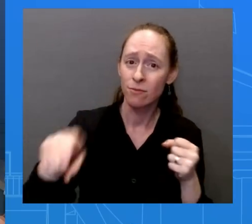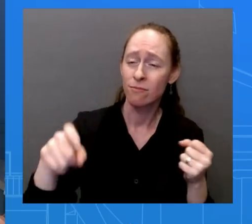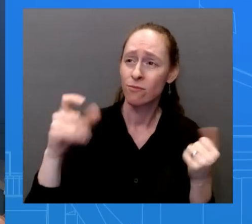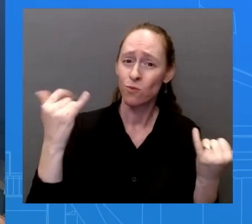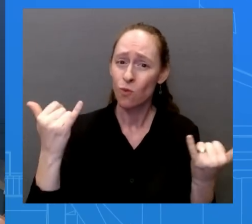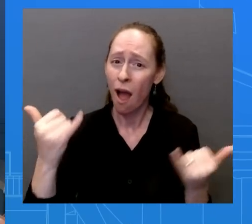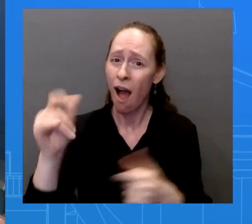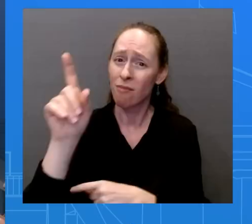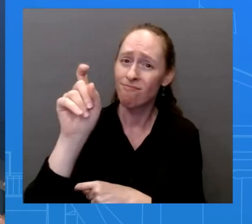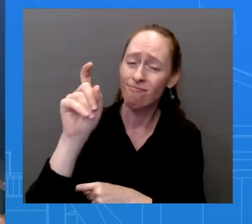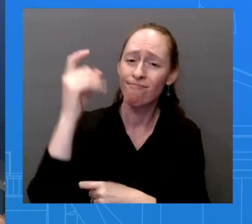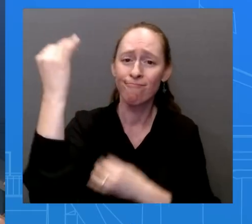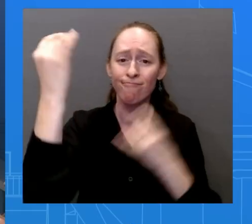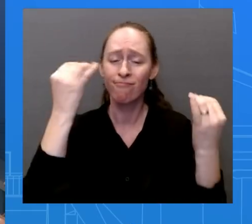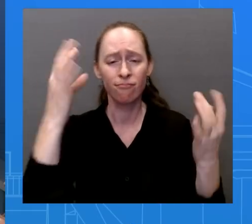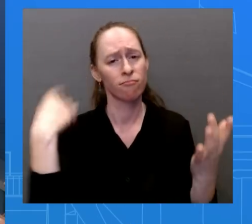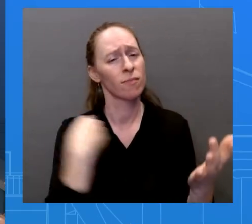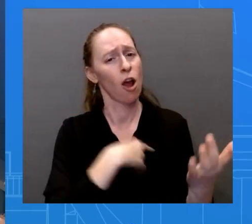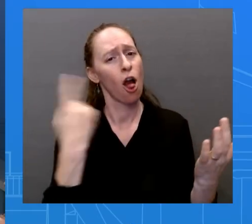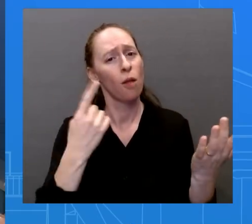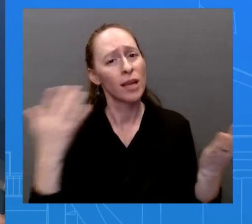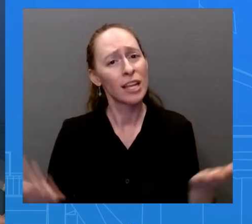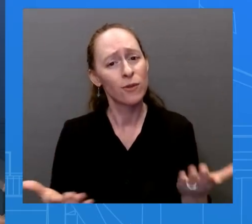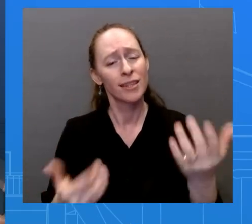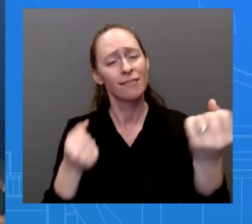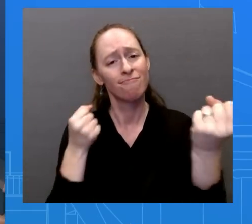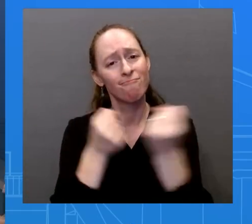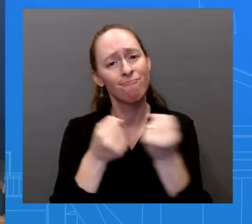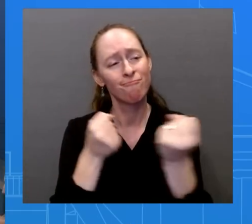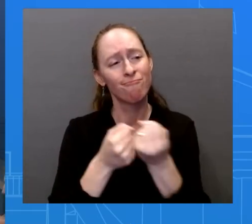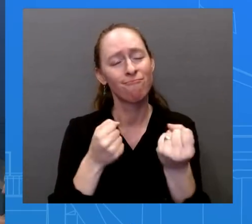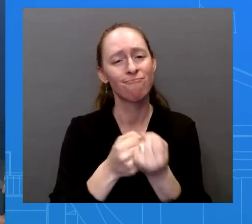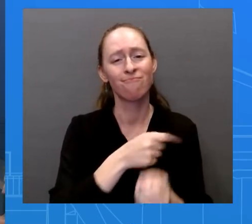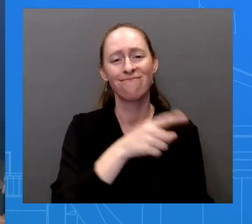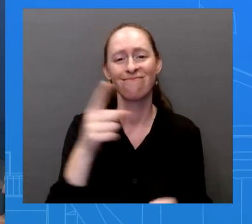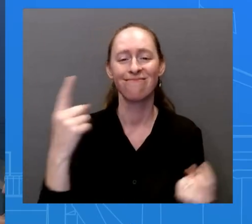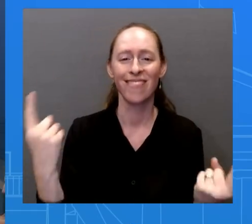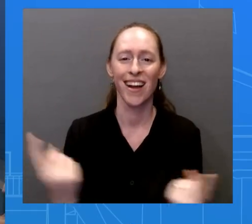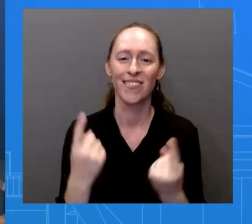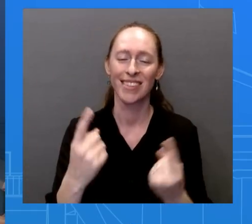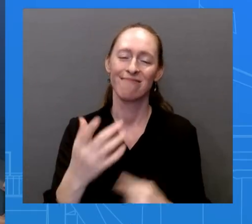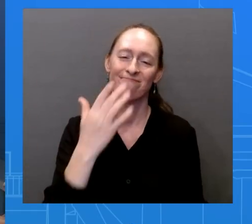Thank you. With that, I now want to turn to our special guest for today.